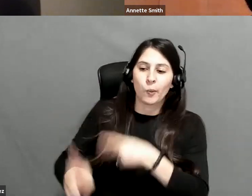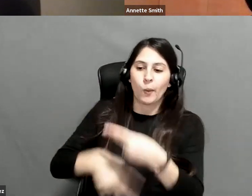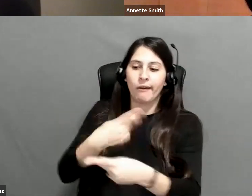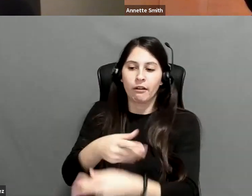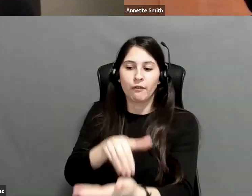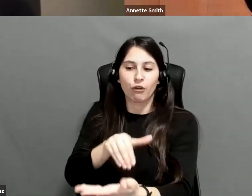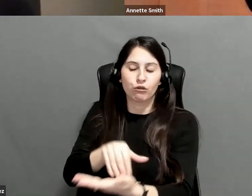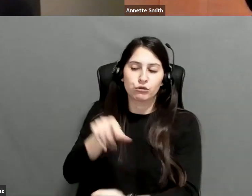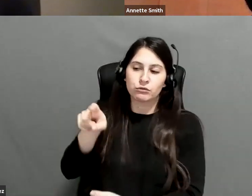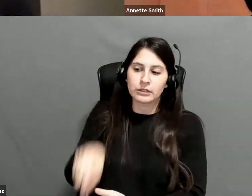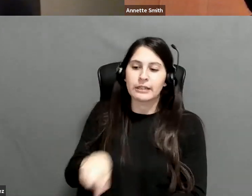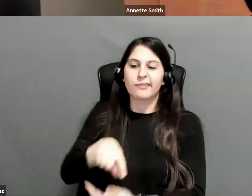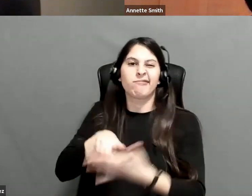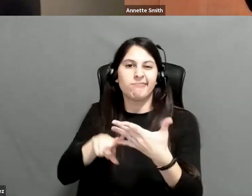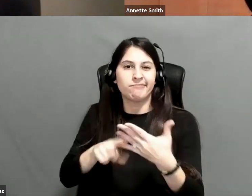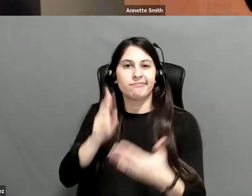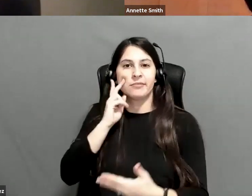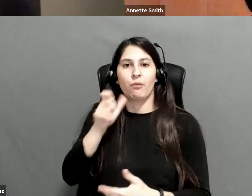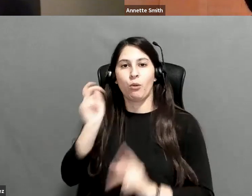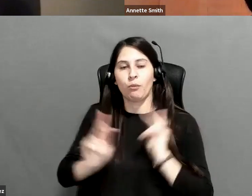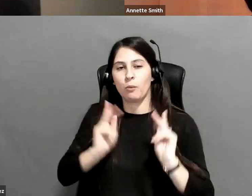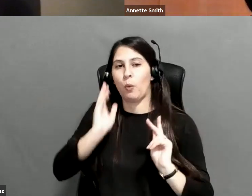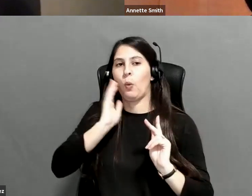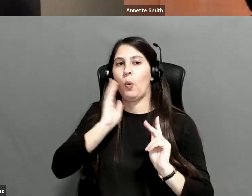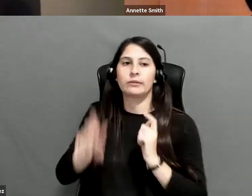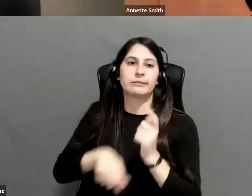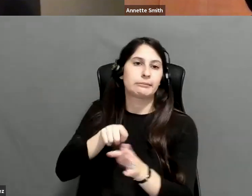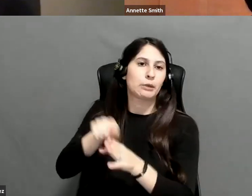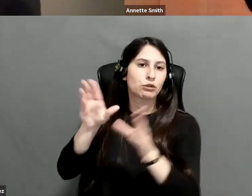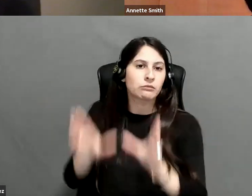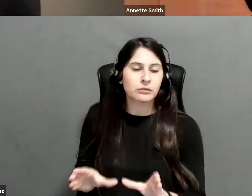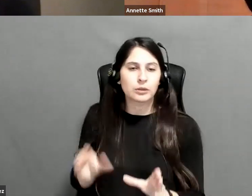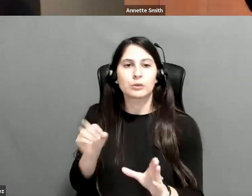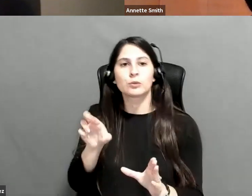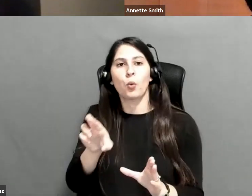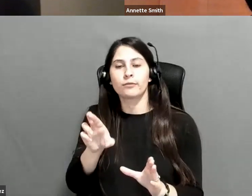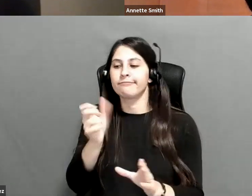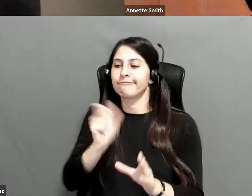you may be able to post and kind of say what kind of physician you are